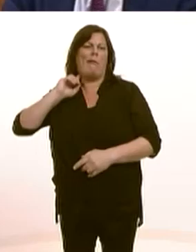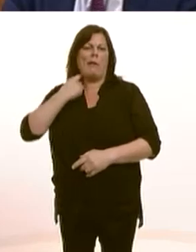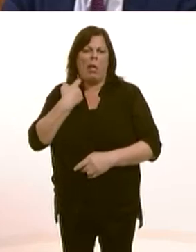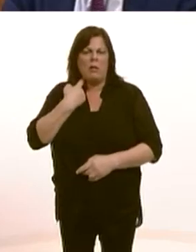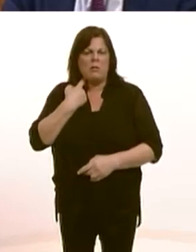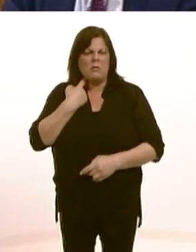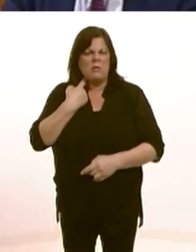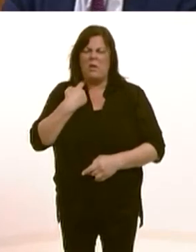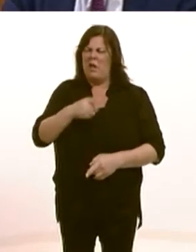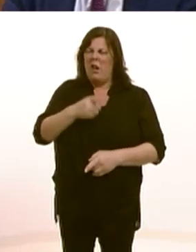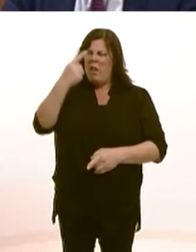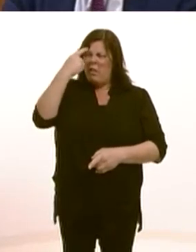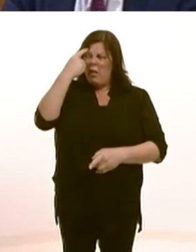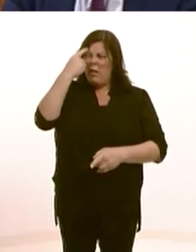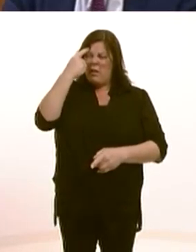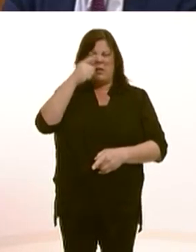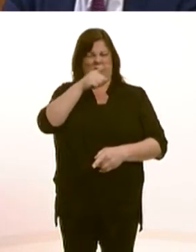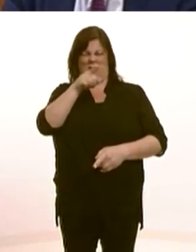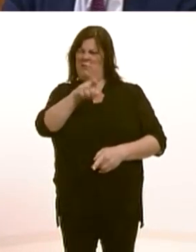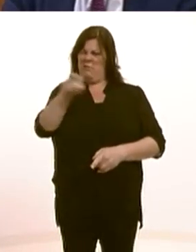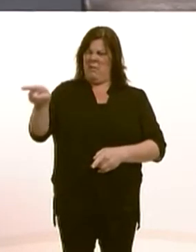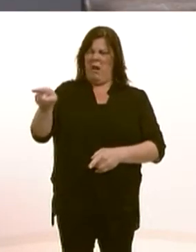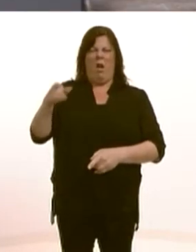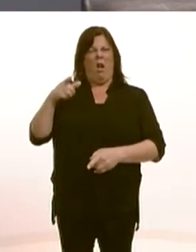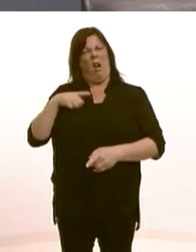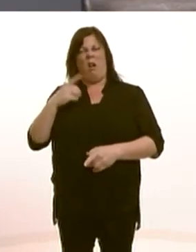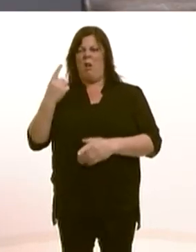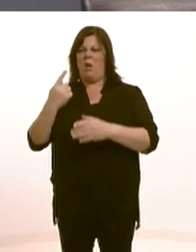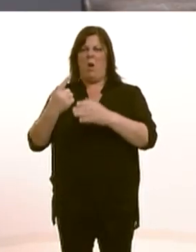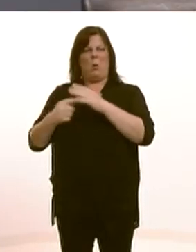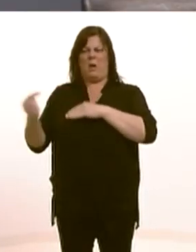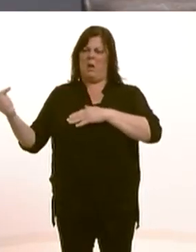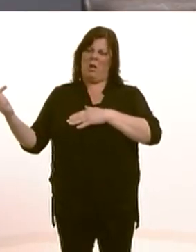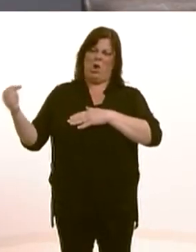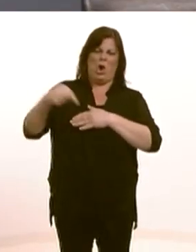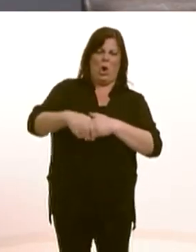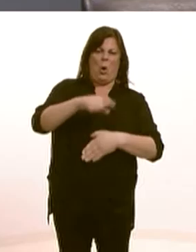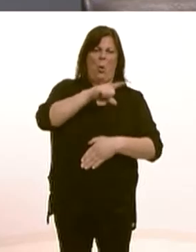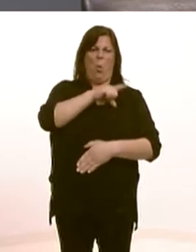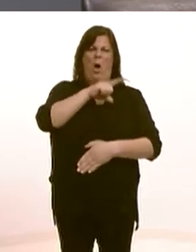if he really thinks, in good conscienceówell he can look downóif he thinks, in good conscience,